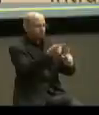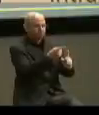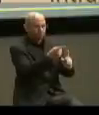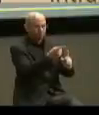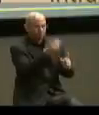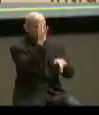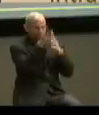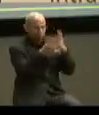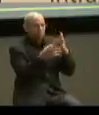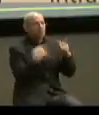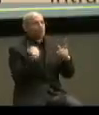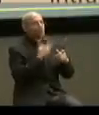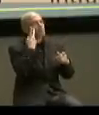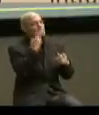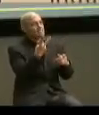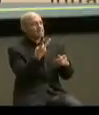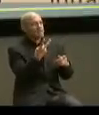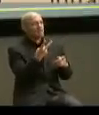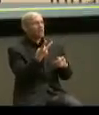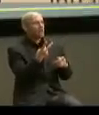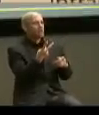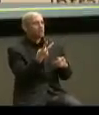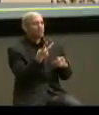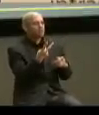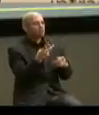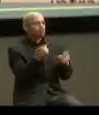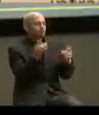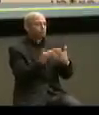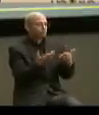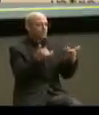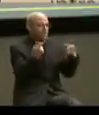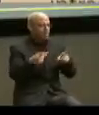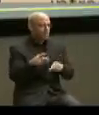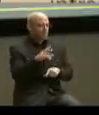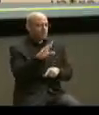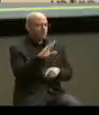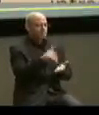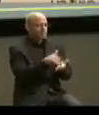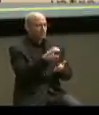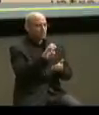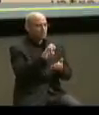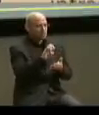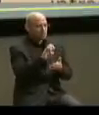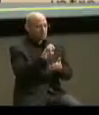RELATIVE TO GLOBAL PEERS. RECENTLY WE'VE SEEN UNREST IN THE MIDDLE EAST, AT THE SAME